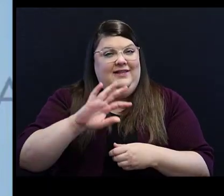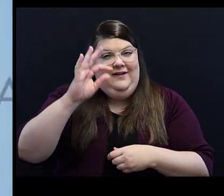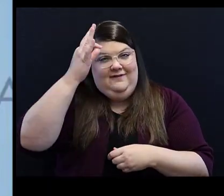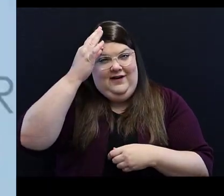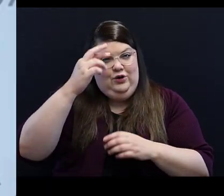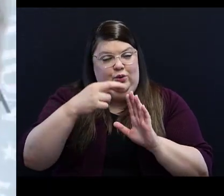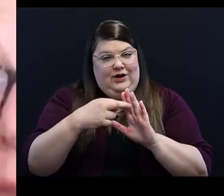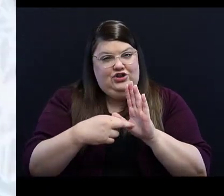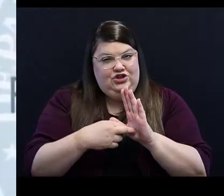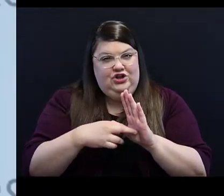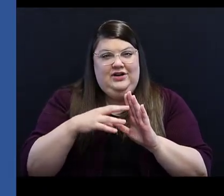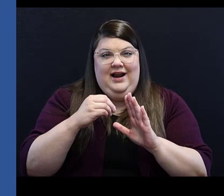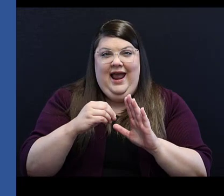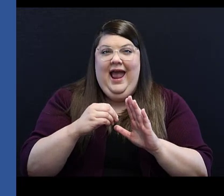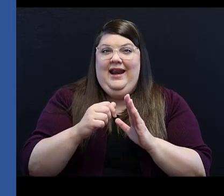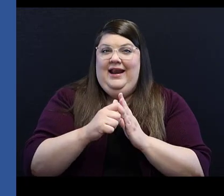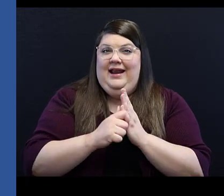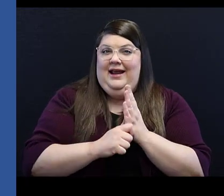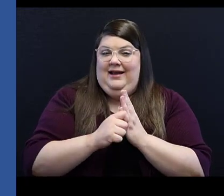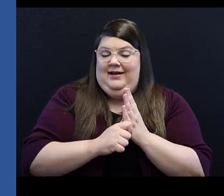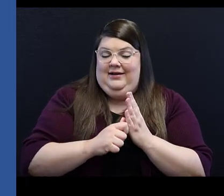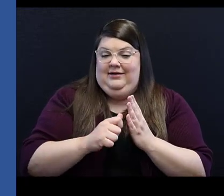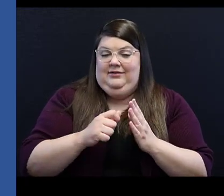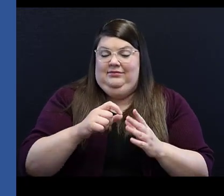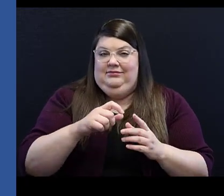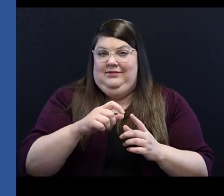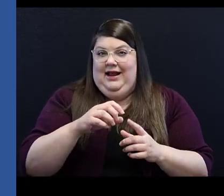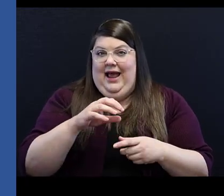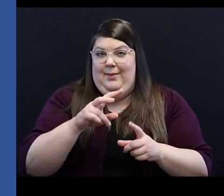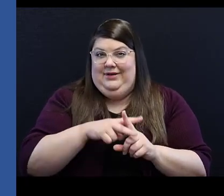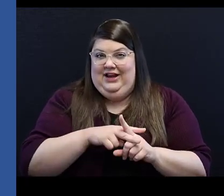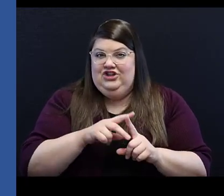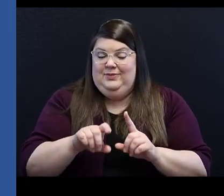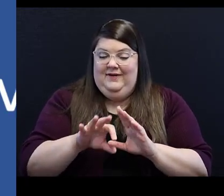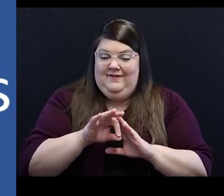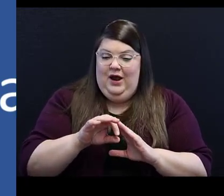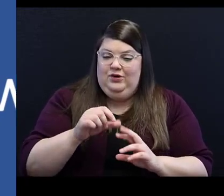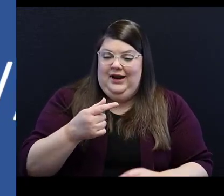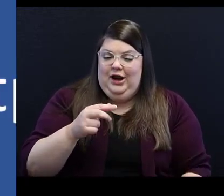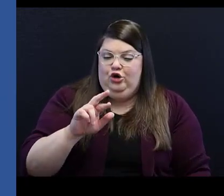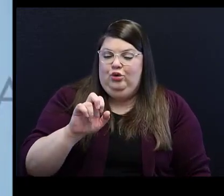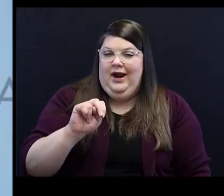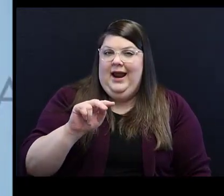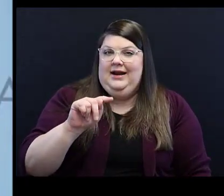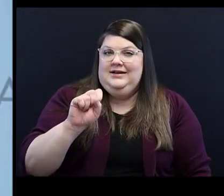package can be found at grants.gov.